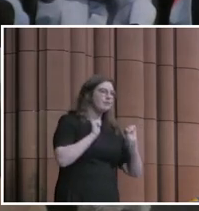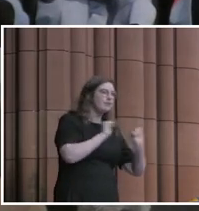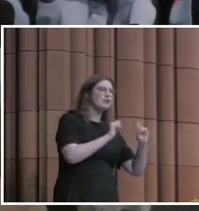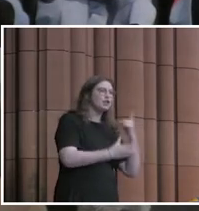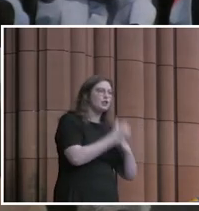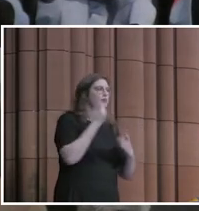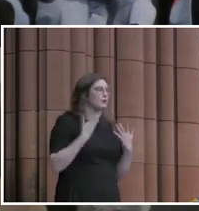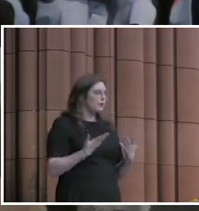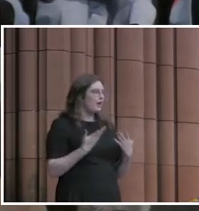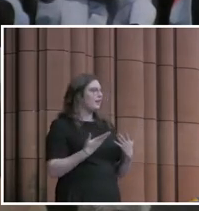And in a short while,